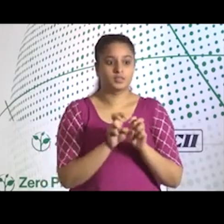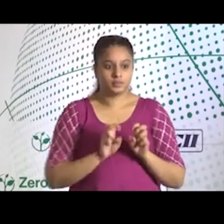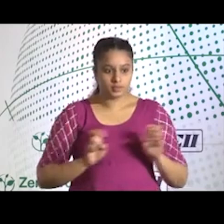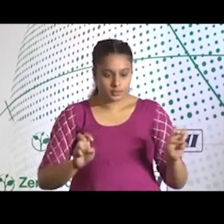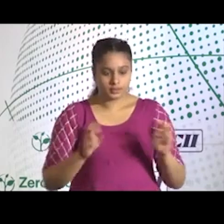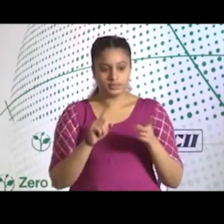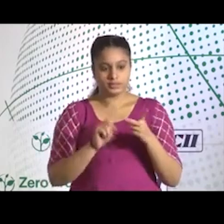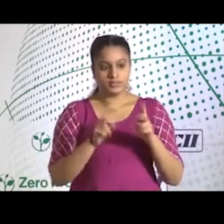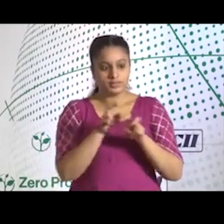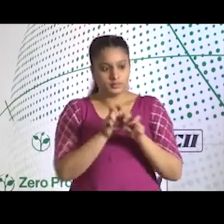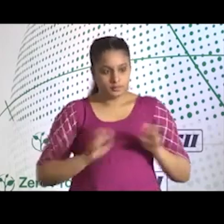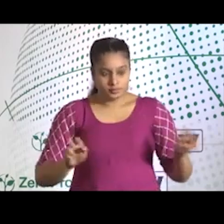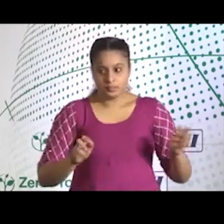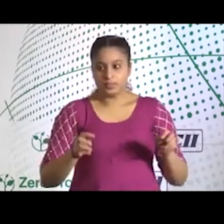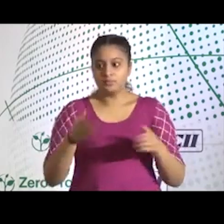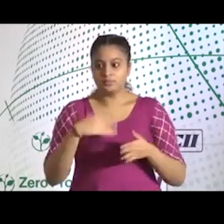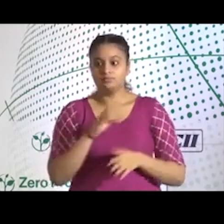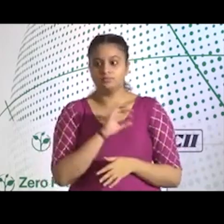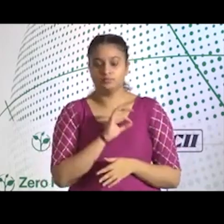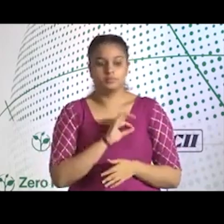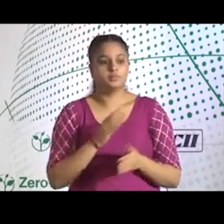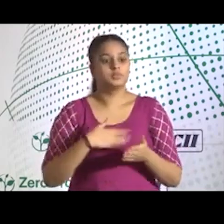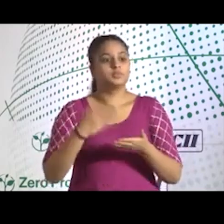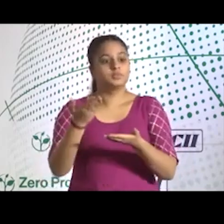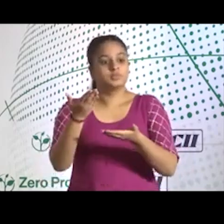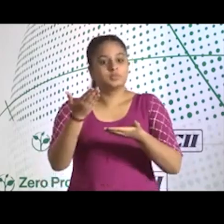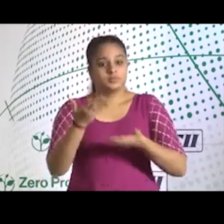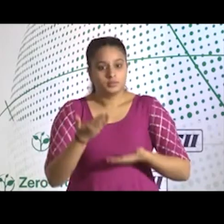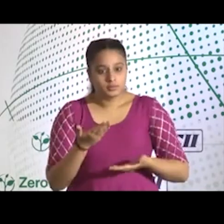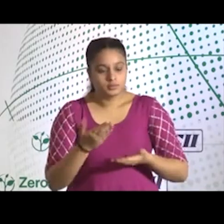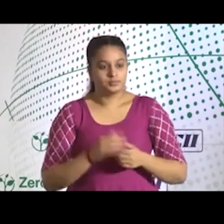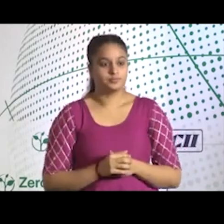And for that, I would like to invite our moderator, Ms..